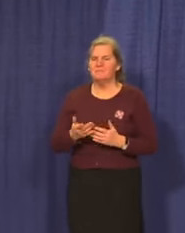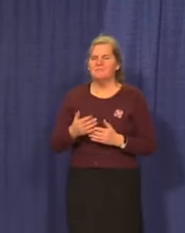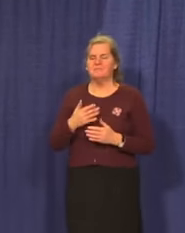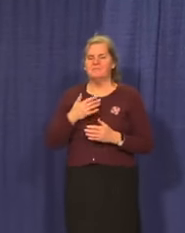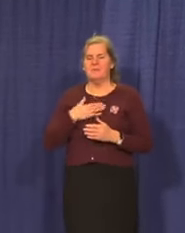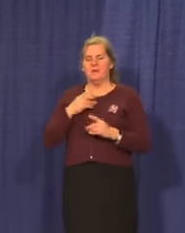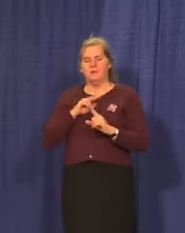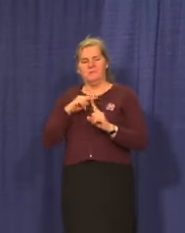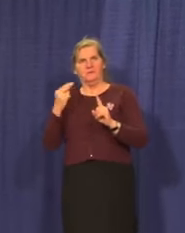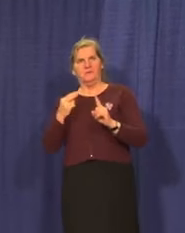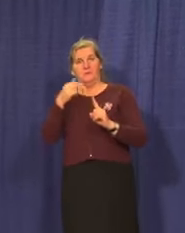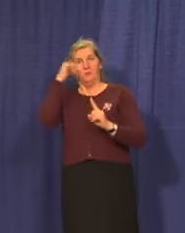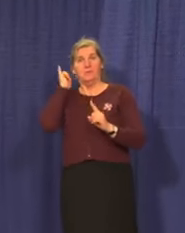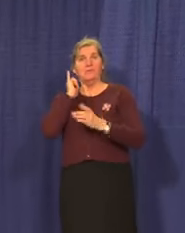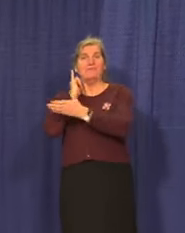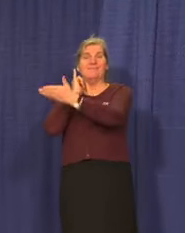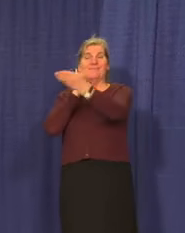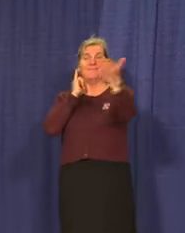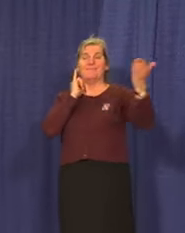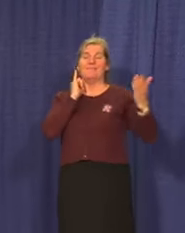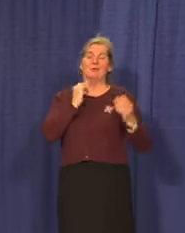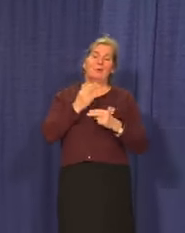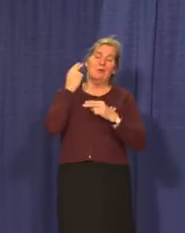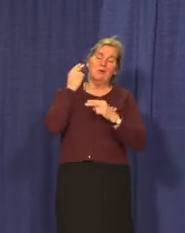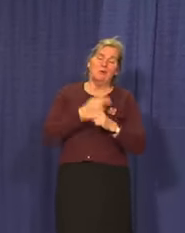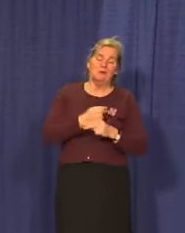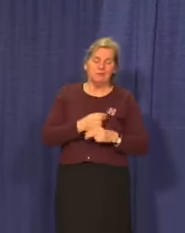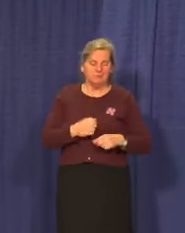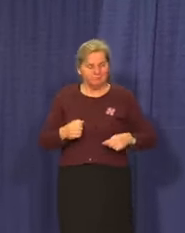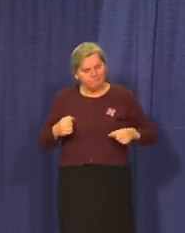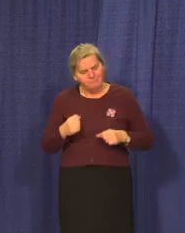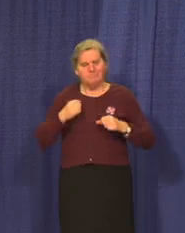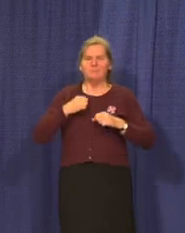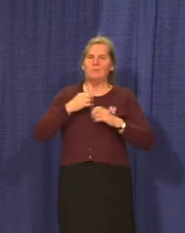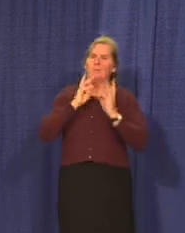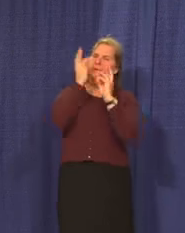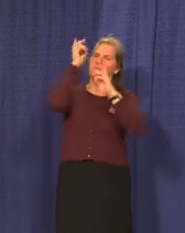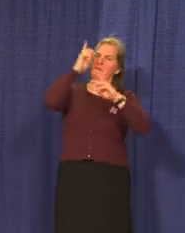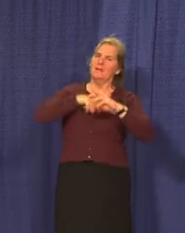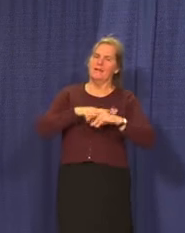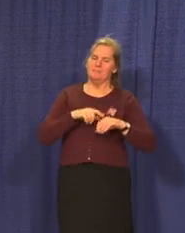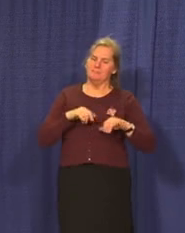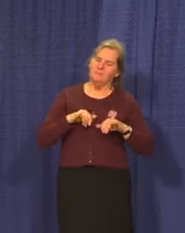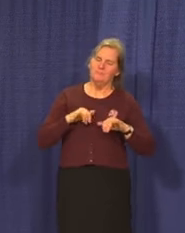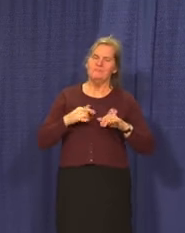IT IS YUKONERS ARE USED TO HUNKERING DOWN IN THE WINTER. THIS IS DEFINITELY NOT NORMAL